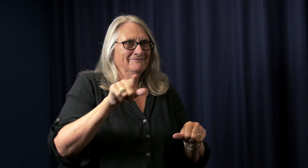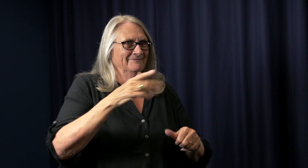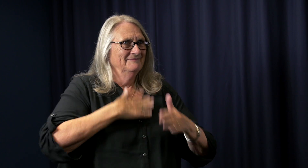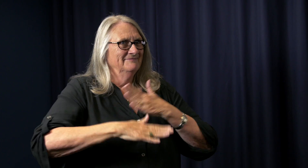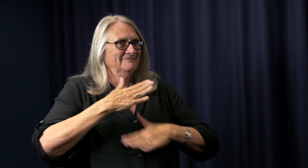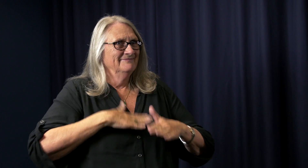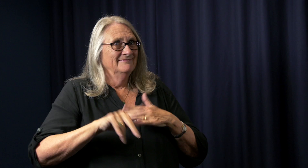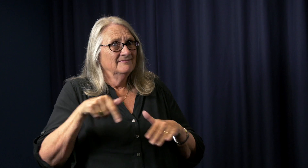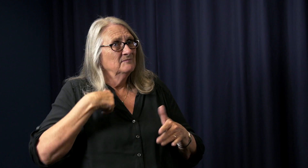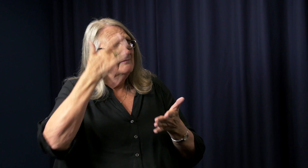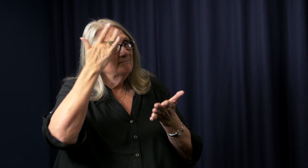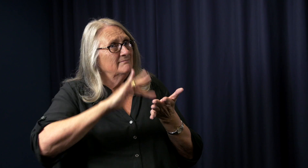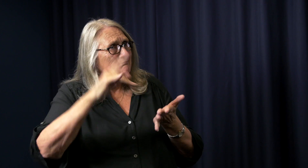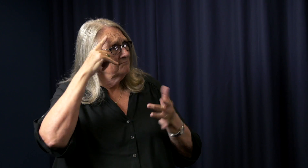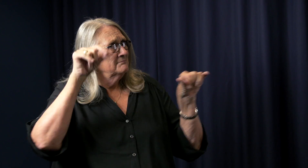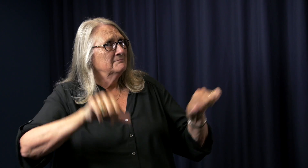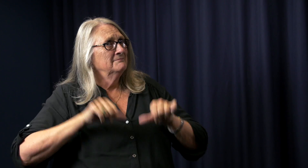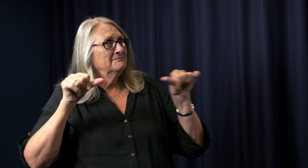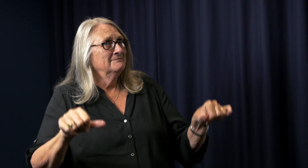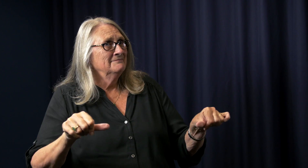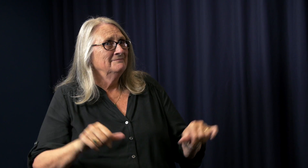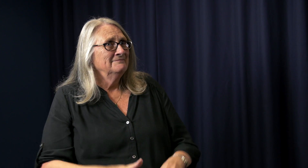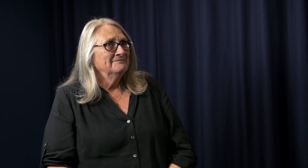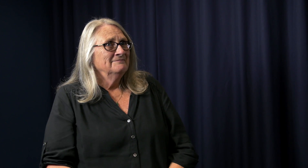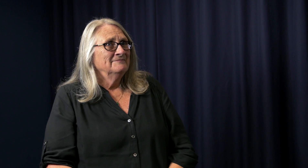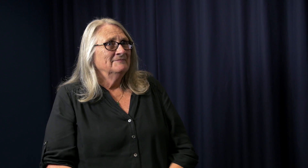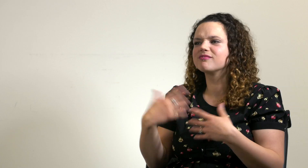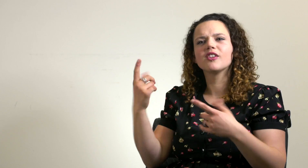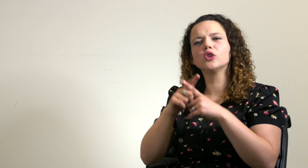you know the doctor was thinking, 'woah, that's not usual behaviour', but that's how we get each other's attention.